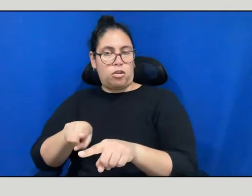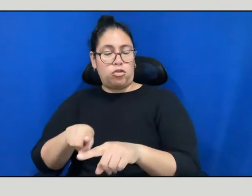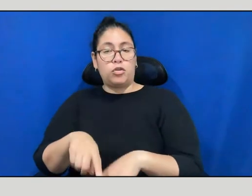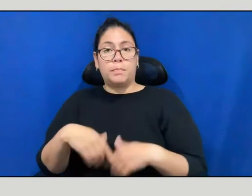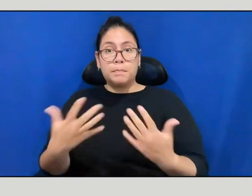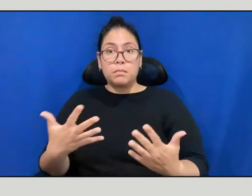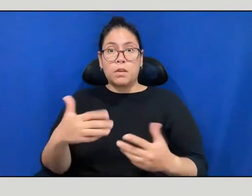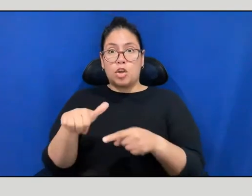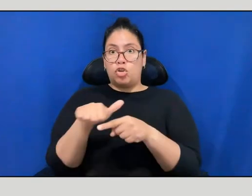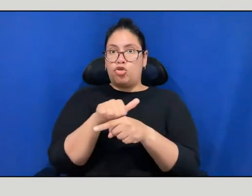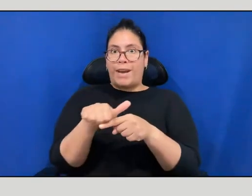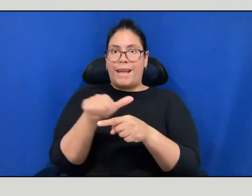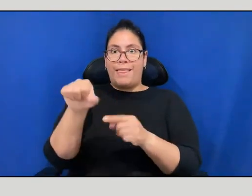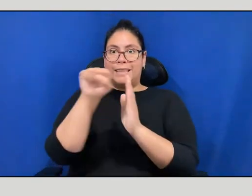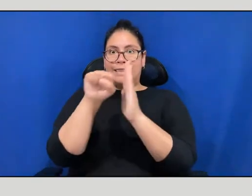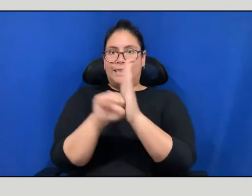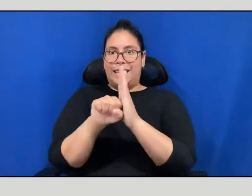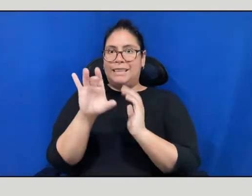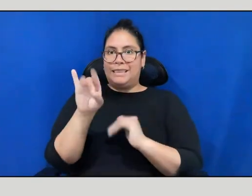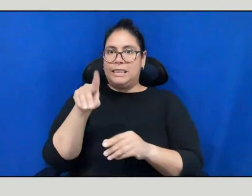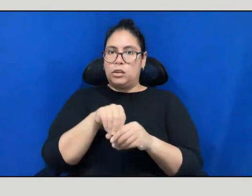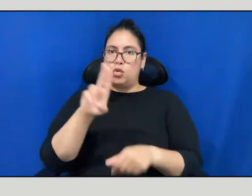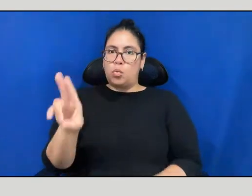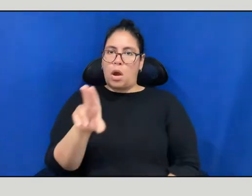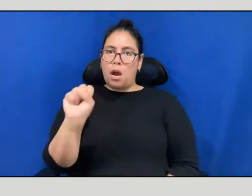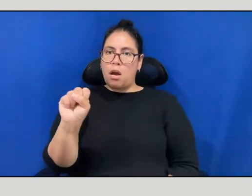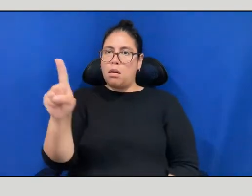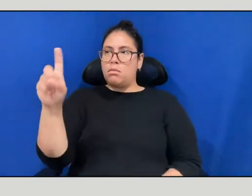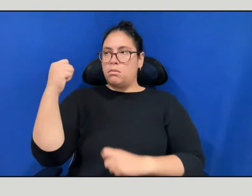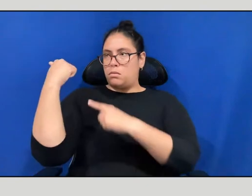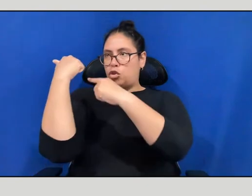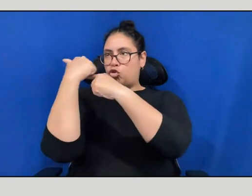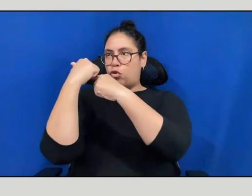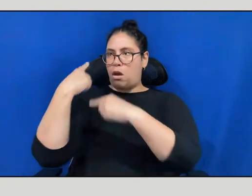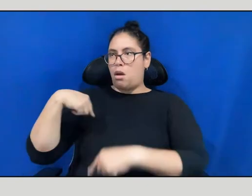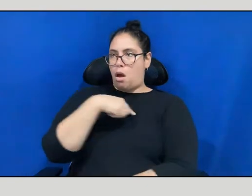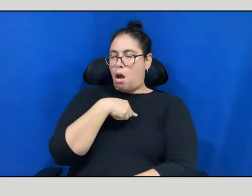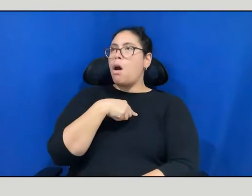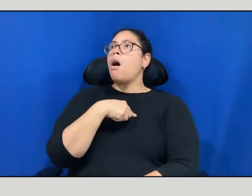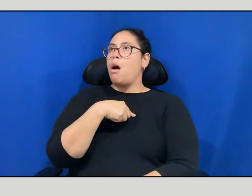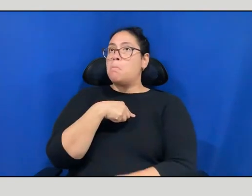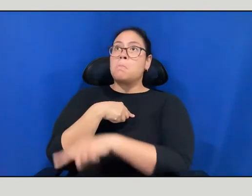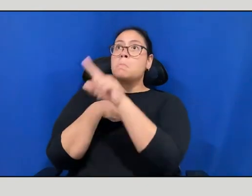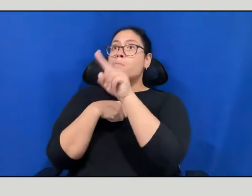in the United States to get us to identify and pick a box, and it's based on the one-drop rule.